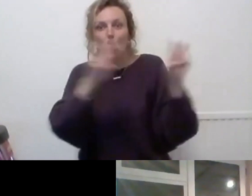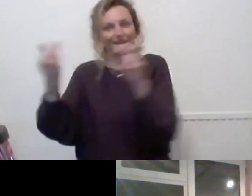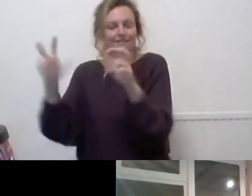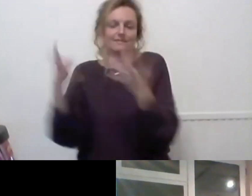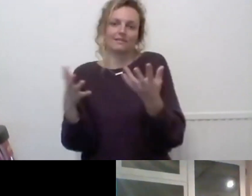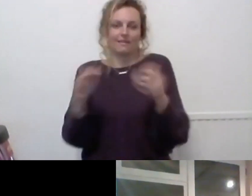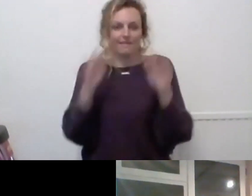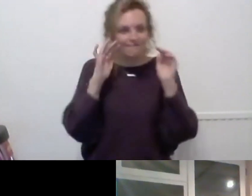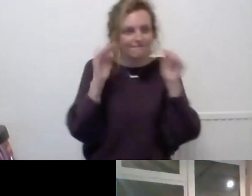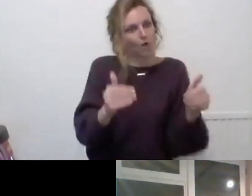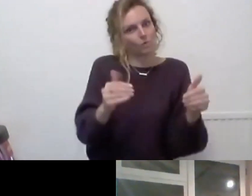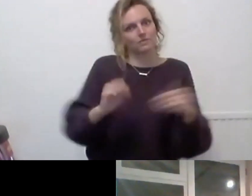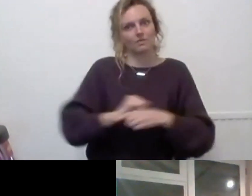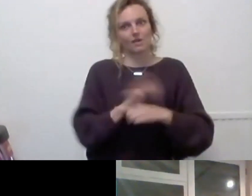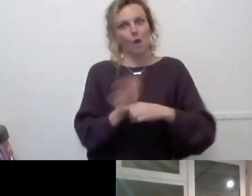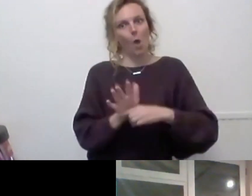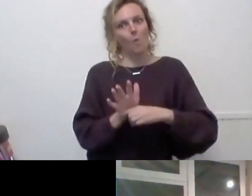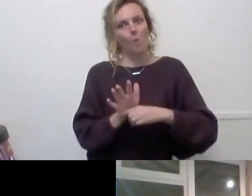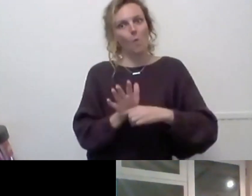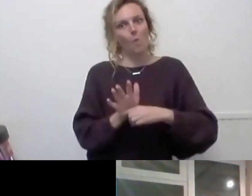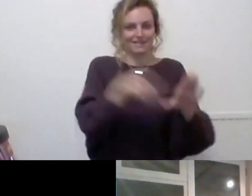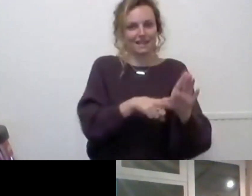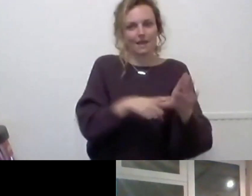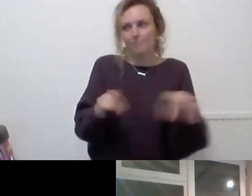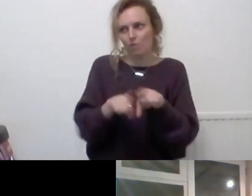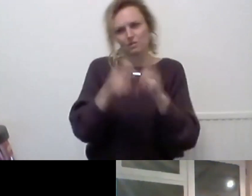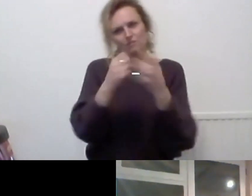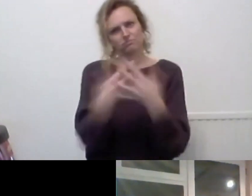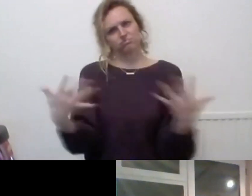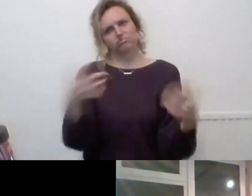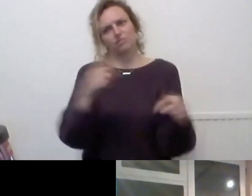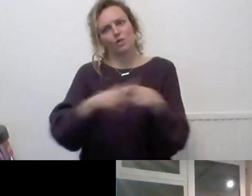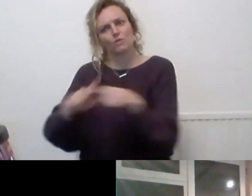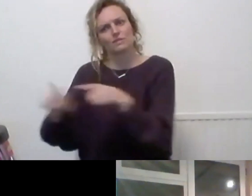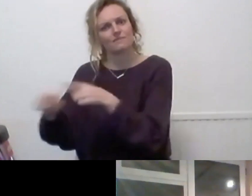So it's about just working with us telling us what is it you need, and then we can look to